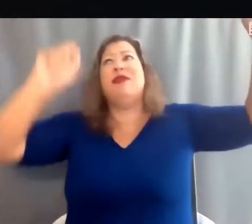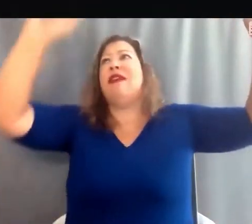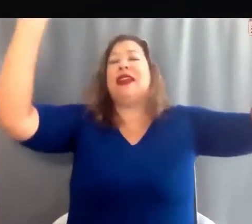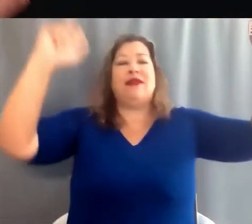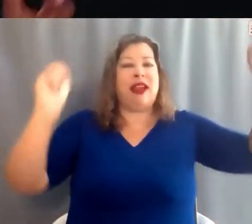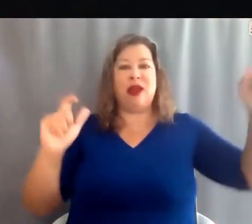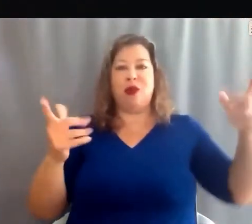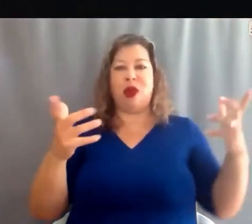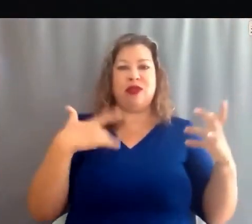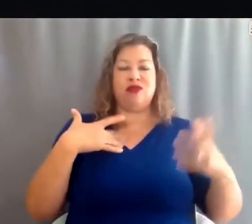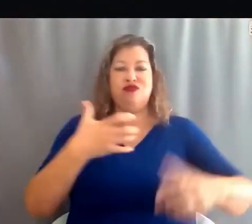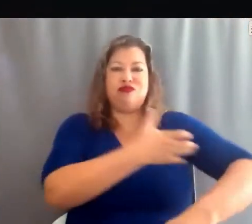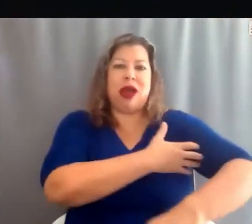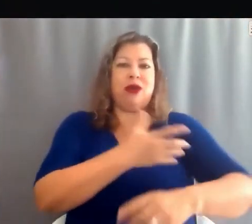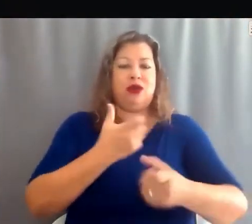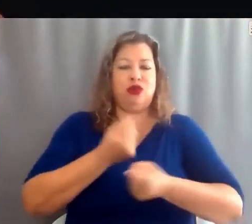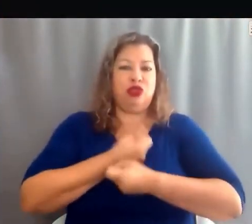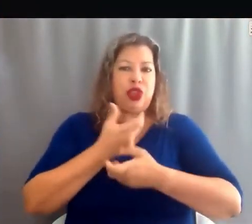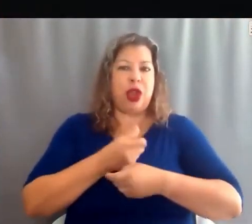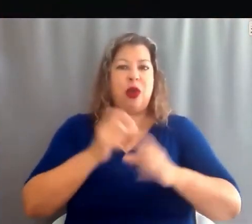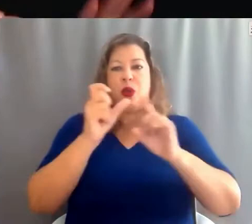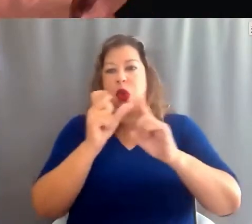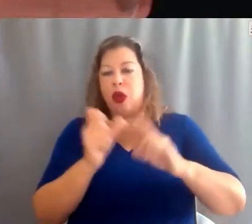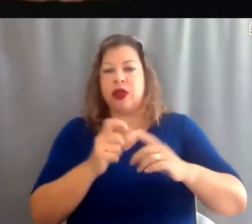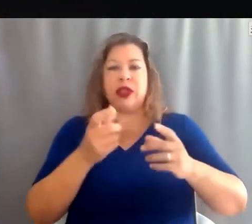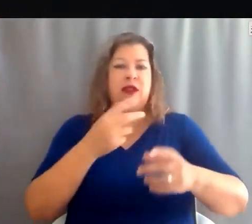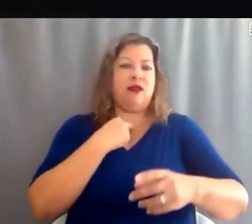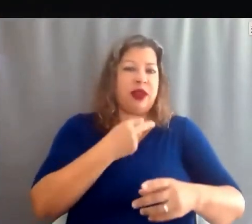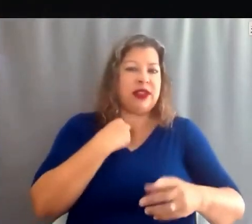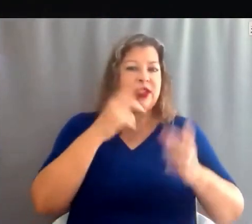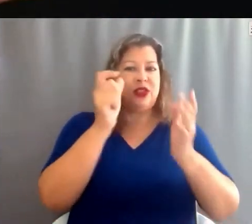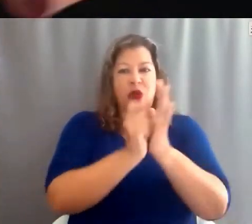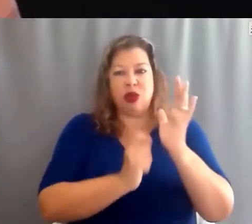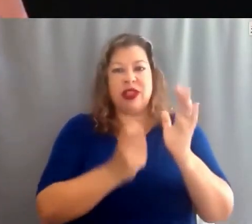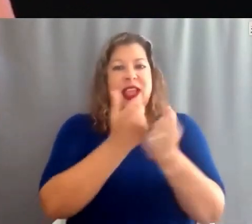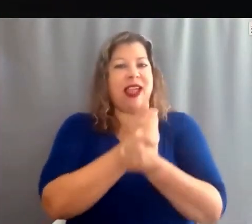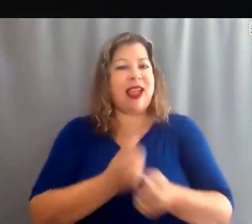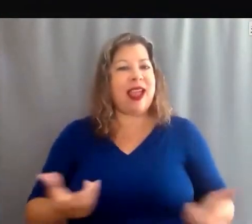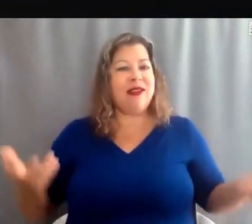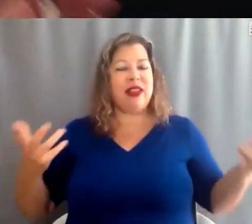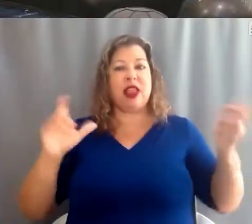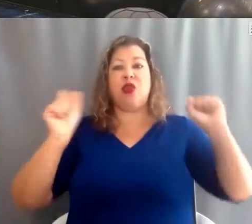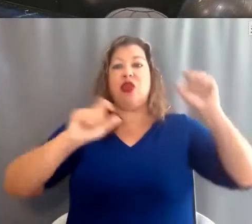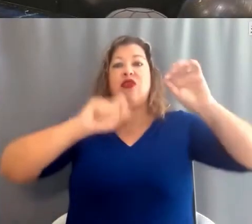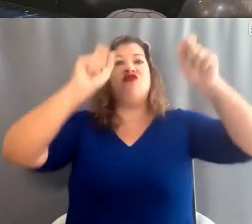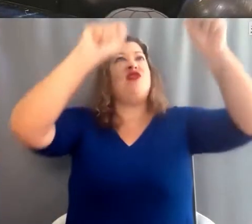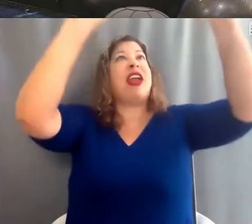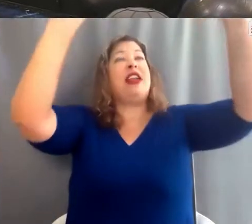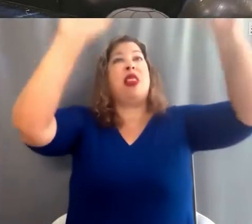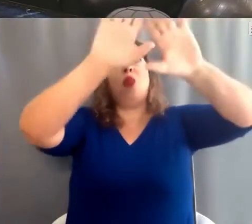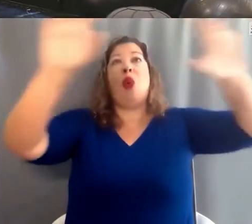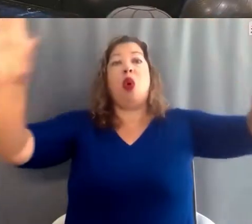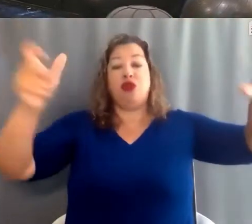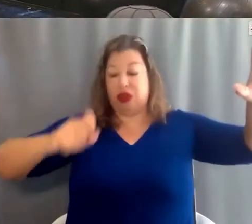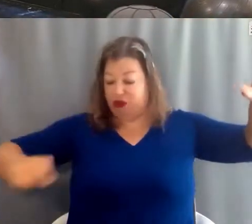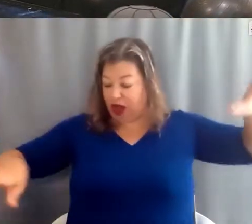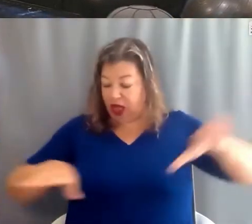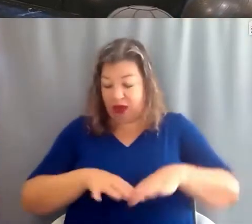their words, their voices, their notes, et cetera. So everything here is writable. And that's super important! I also. What else can I talk about?